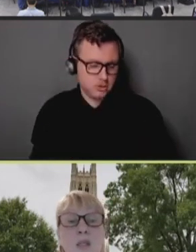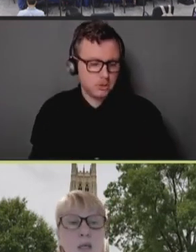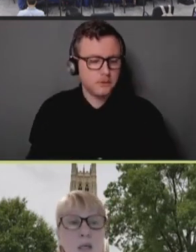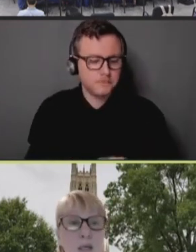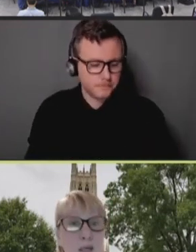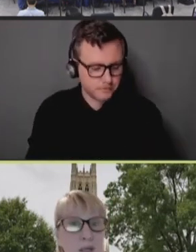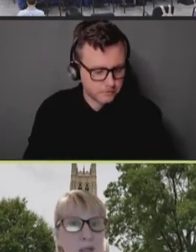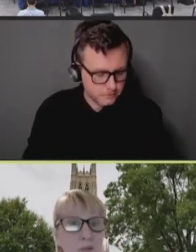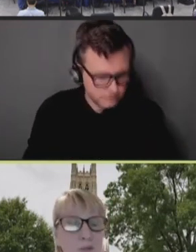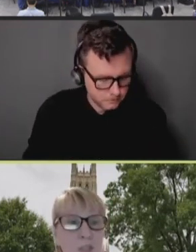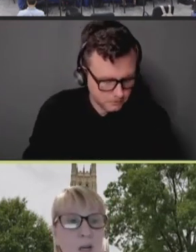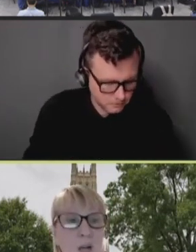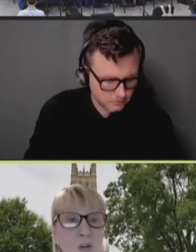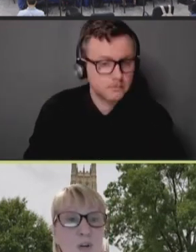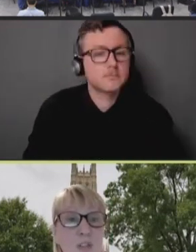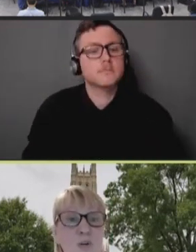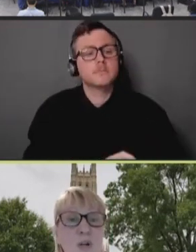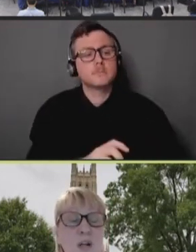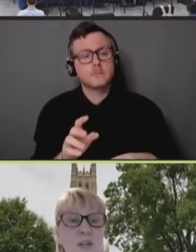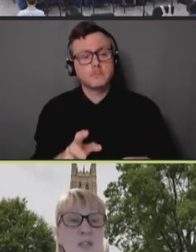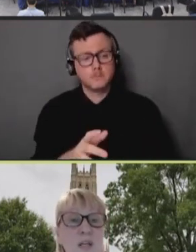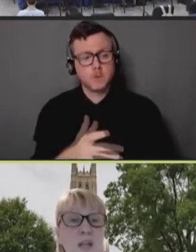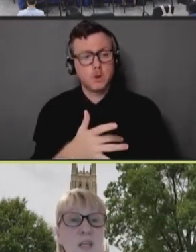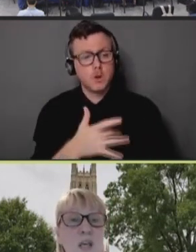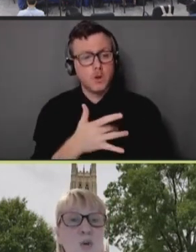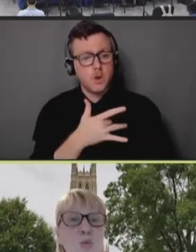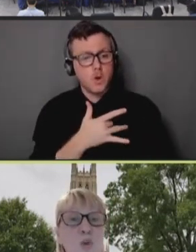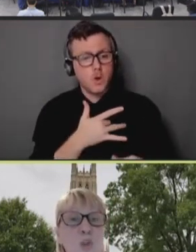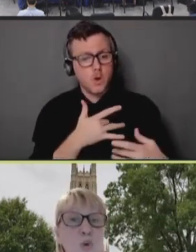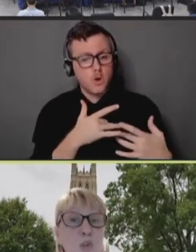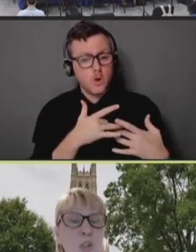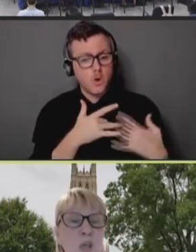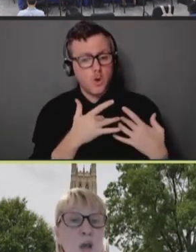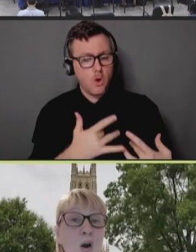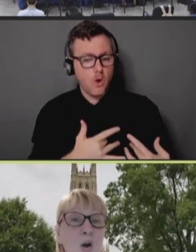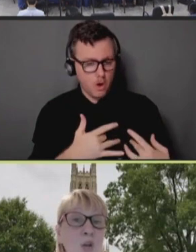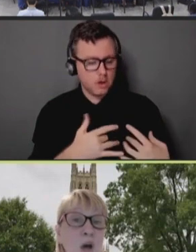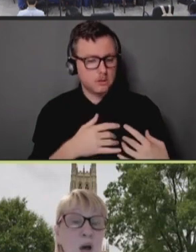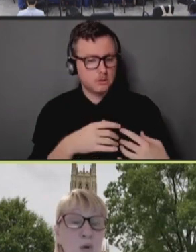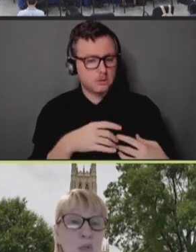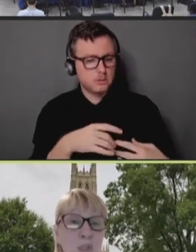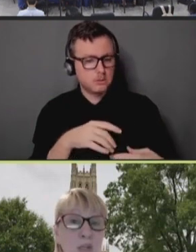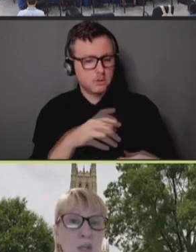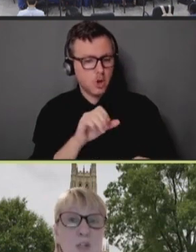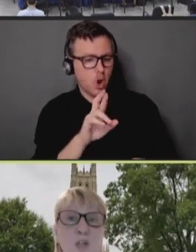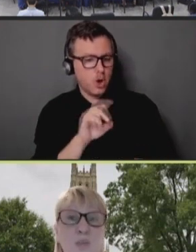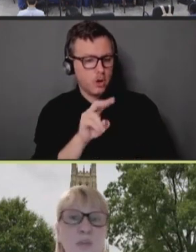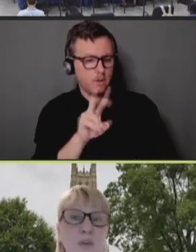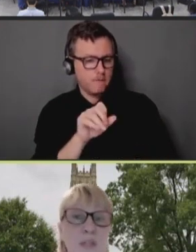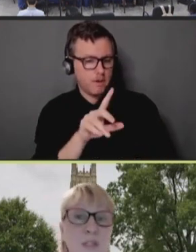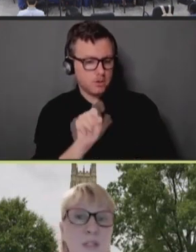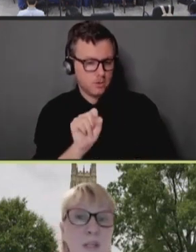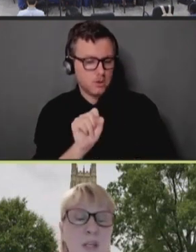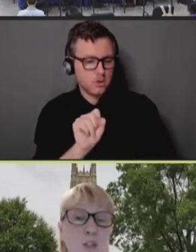And in cardiovascular health study, we will look on how interaction between vaccine and